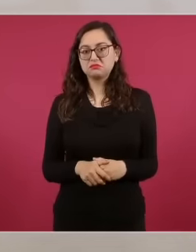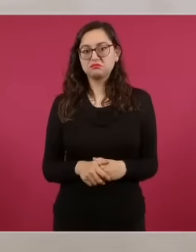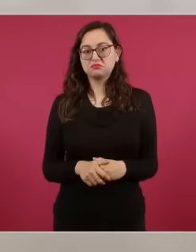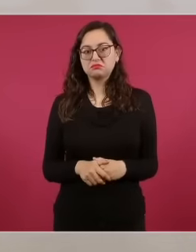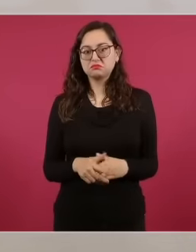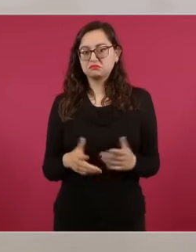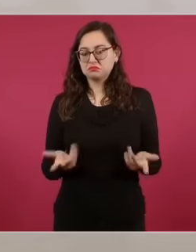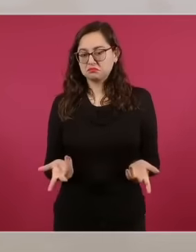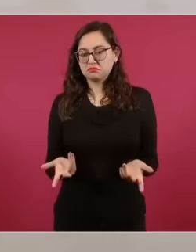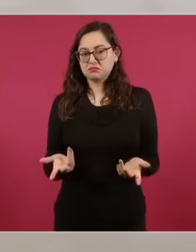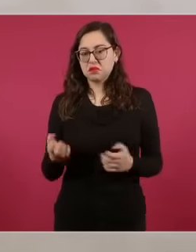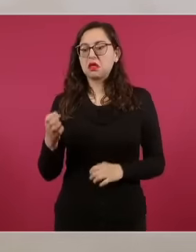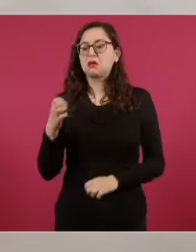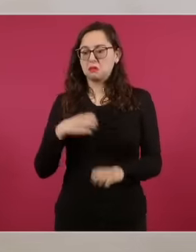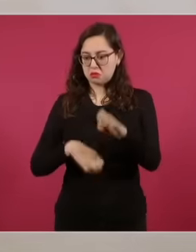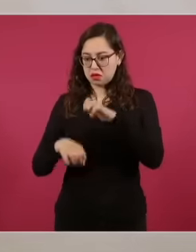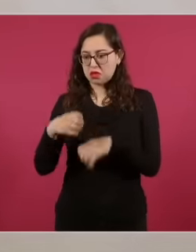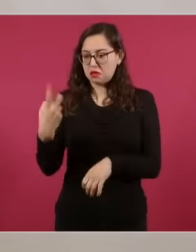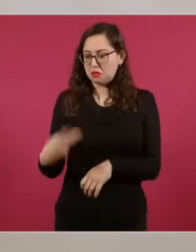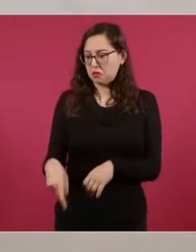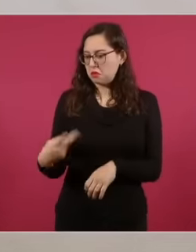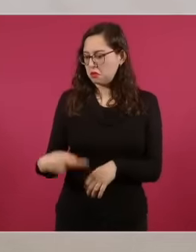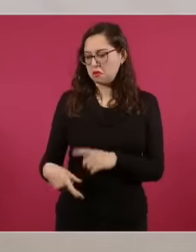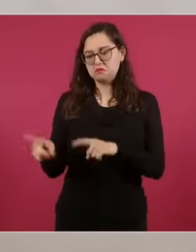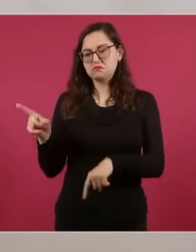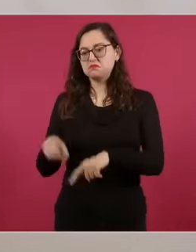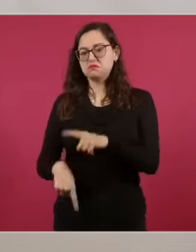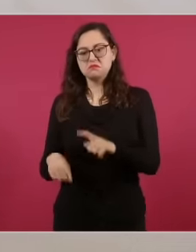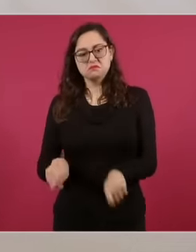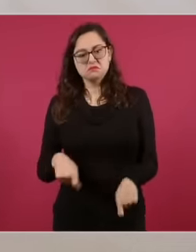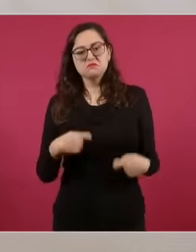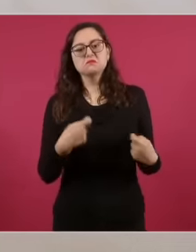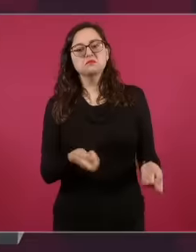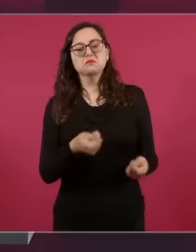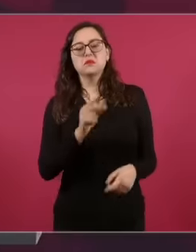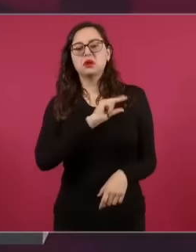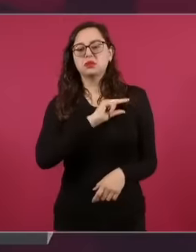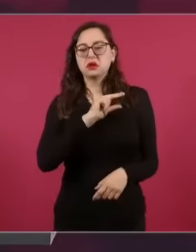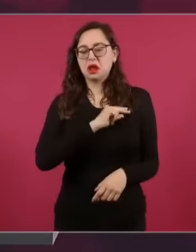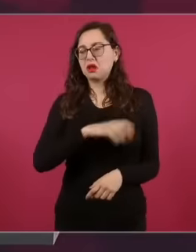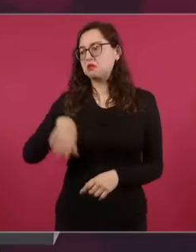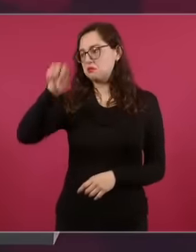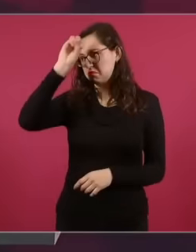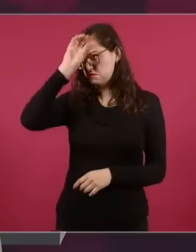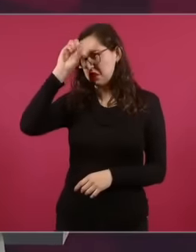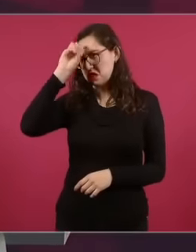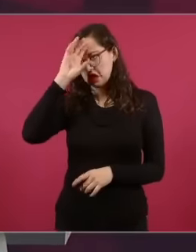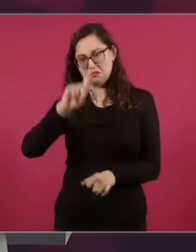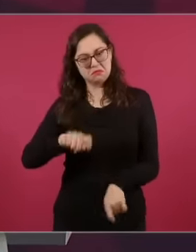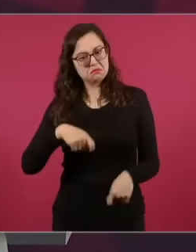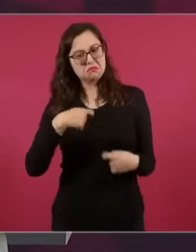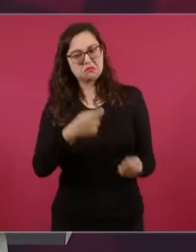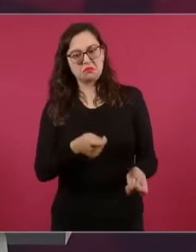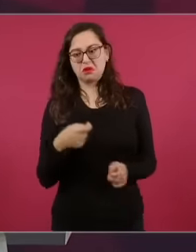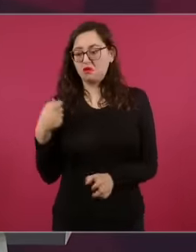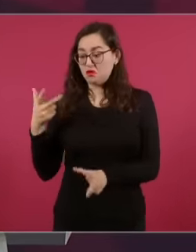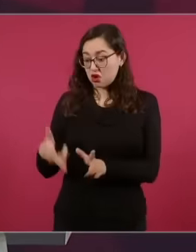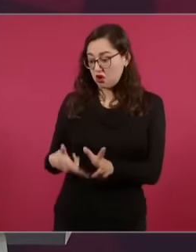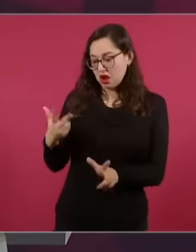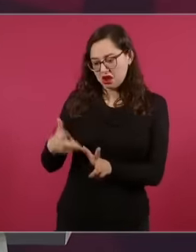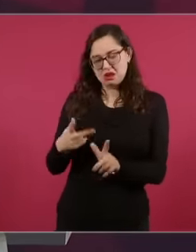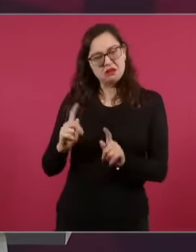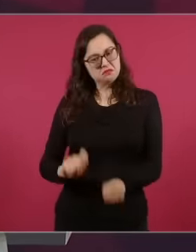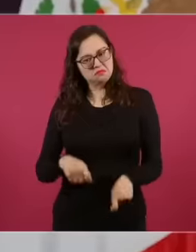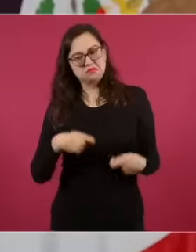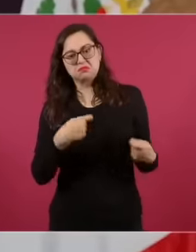They handed over the public companies They handed over the mines They handed over the railways and